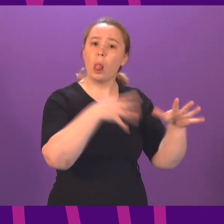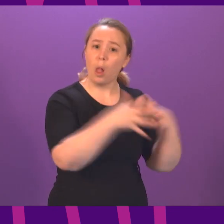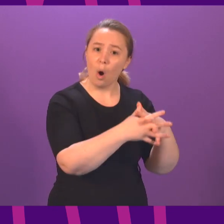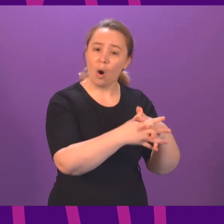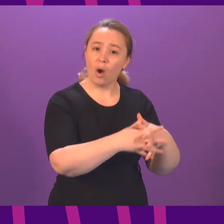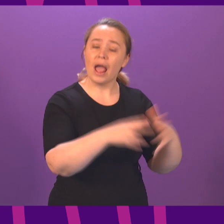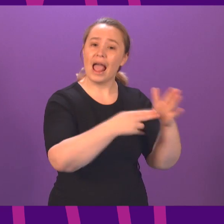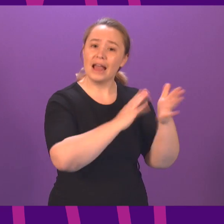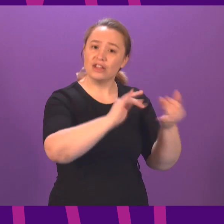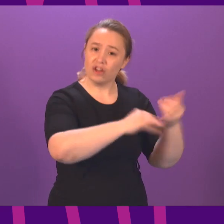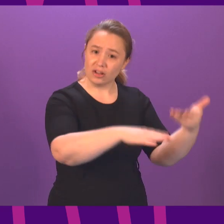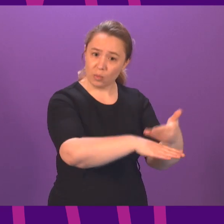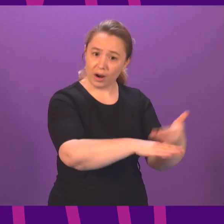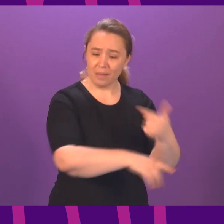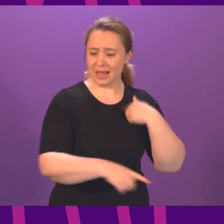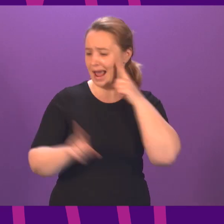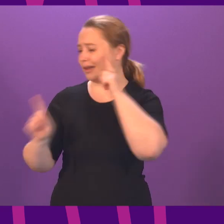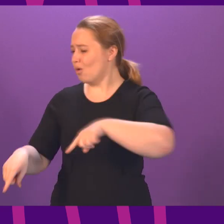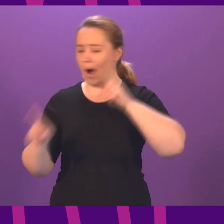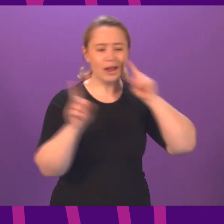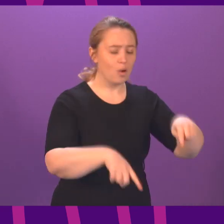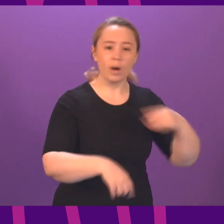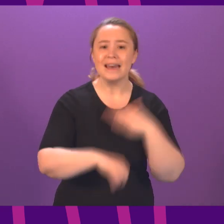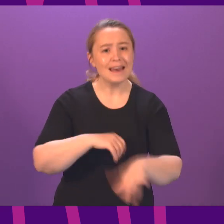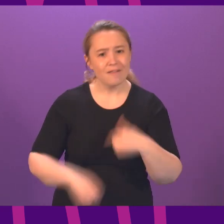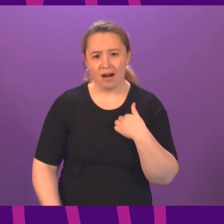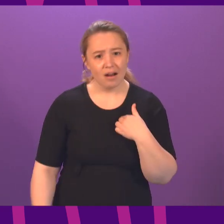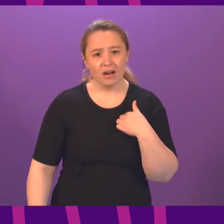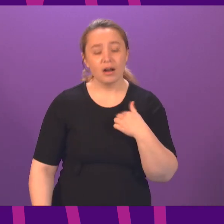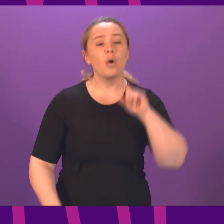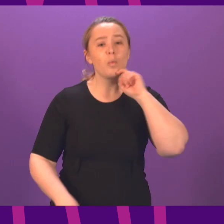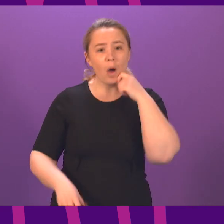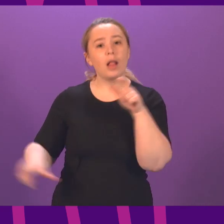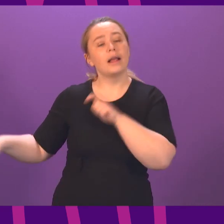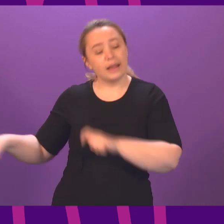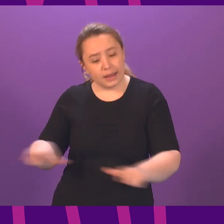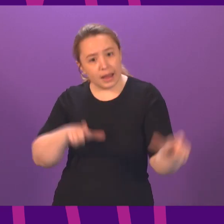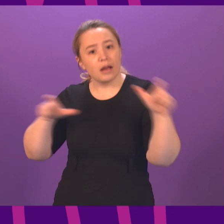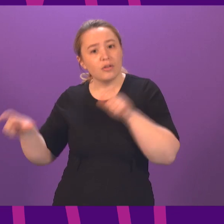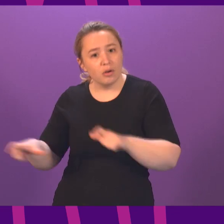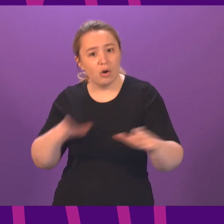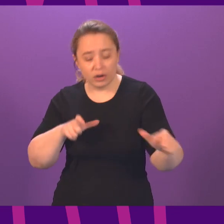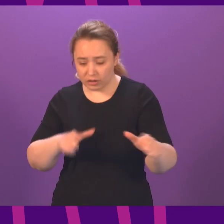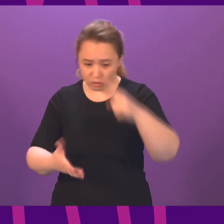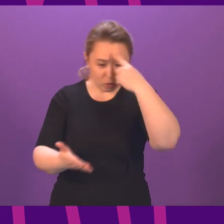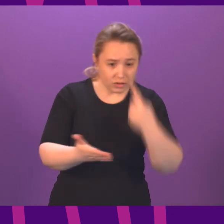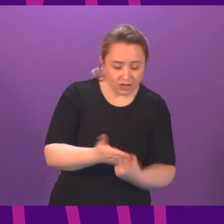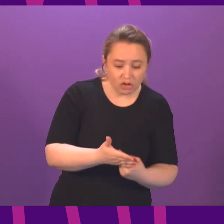views of those on the front line of the NHS. We will continue to take those decisions on